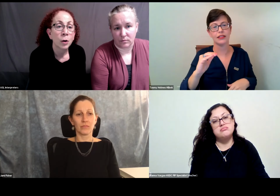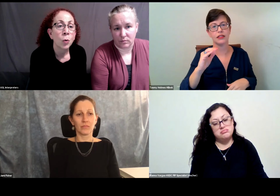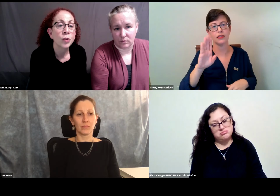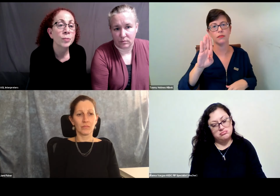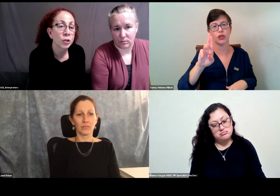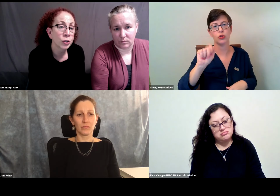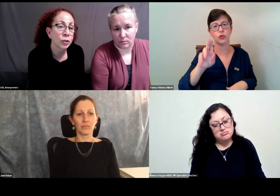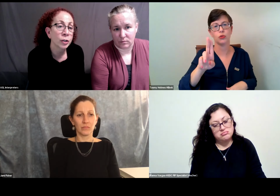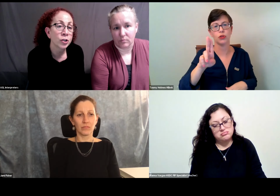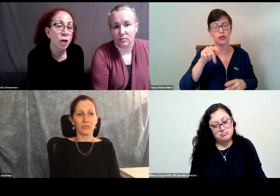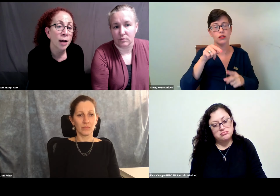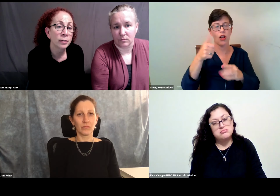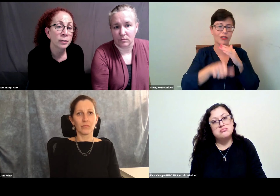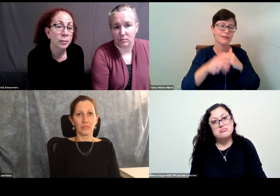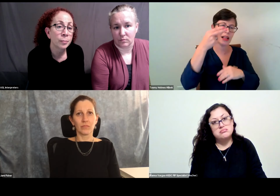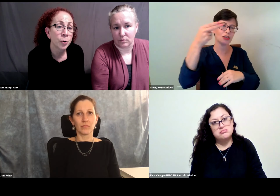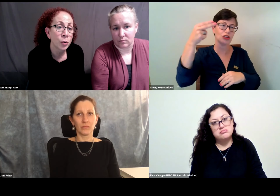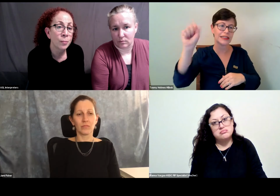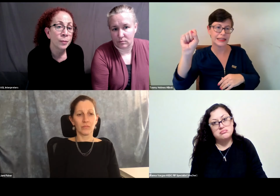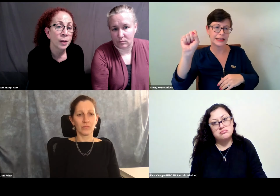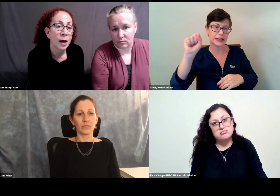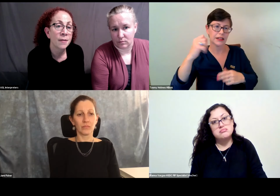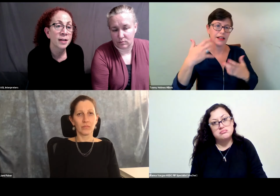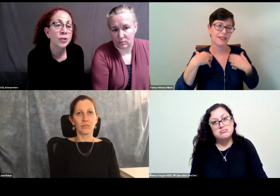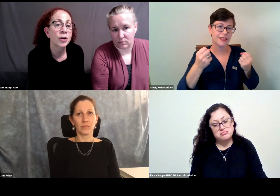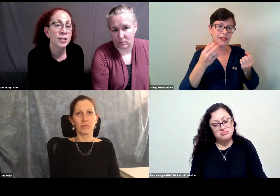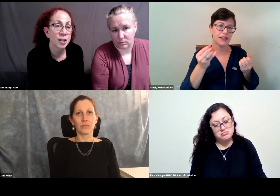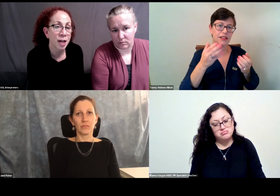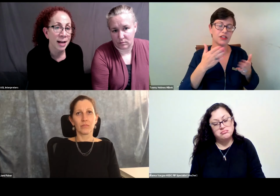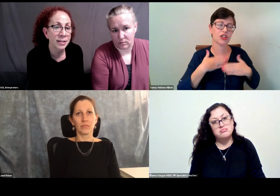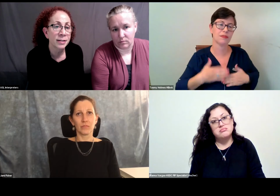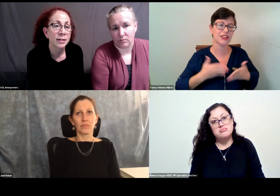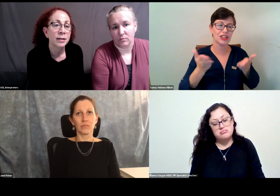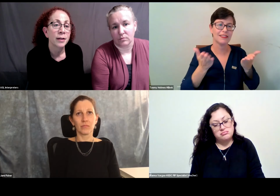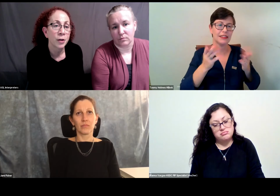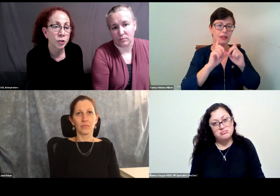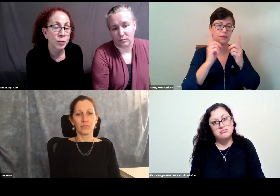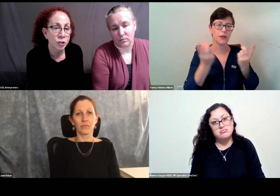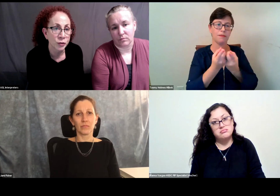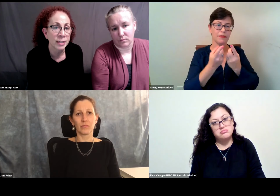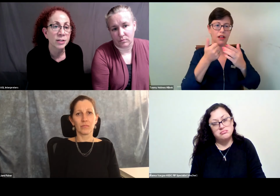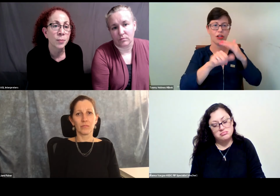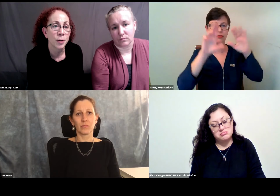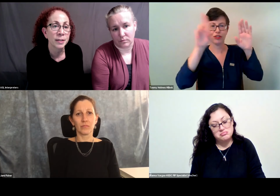With maternal child bureau and that's under hhs health and human services department